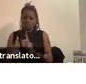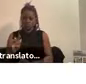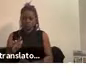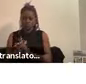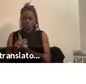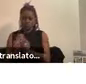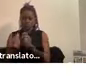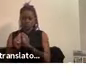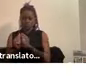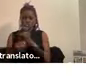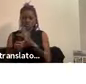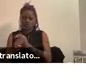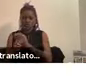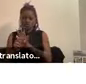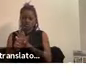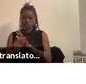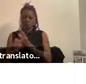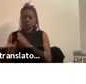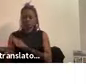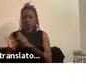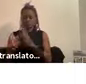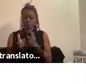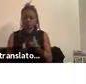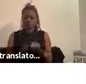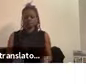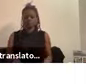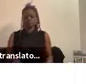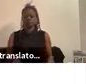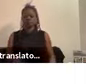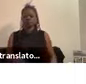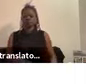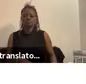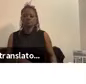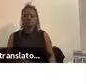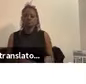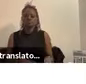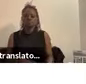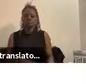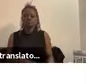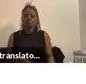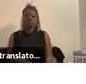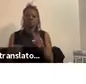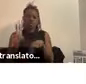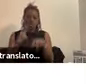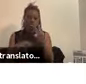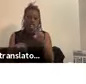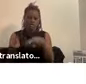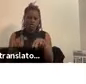And I wanted to just look through briefly some of the characteristics of those cases.